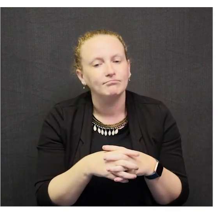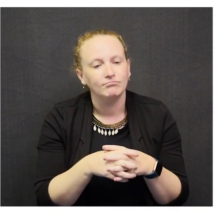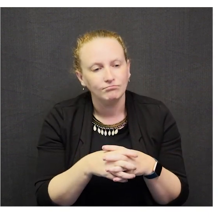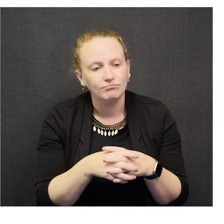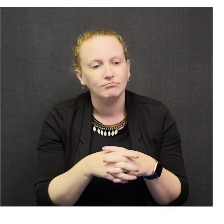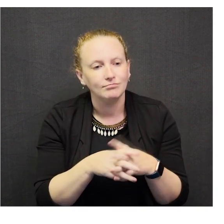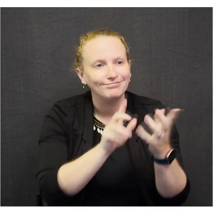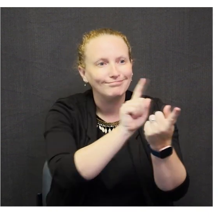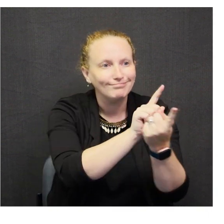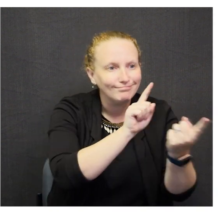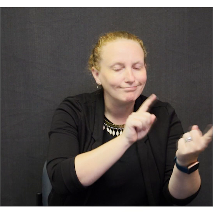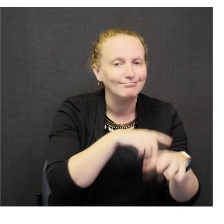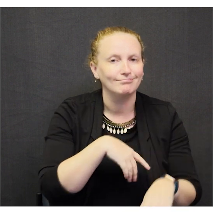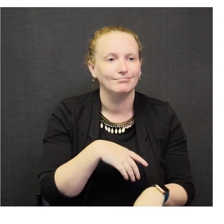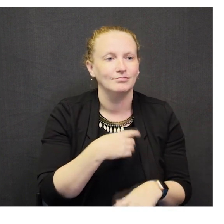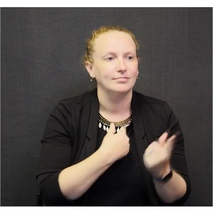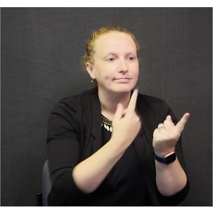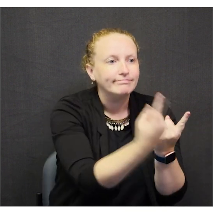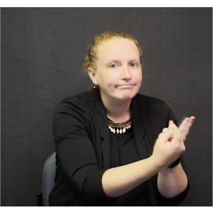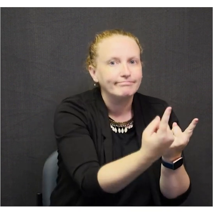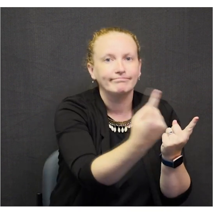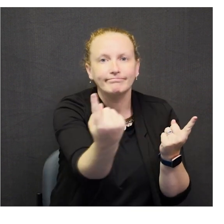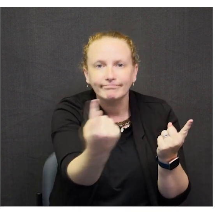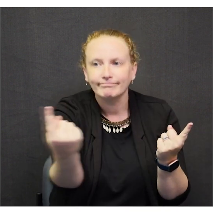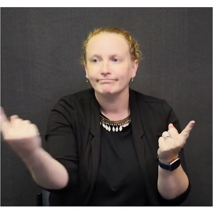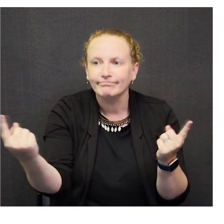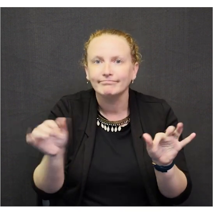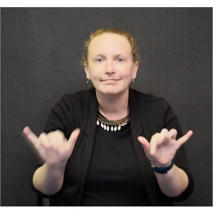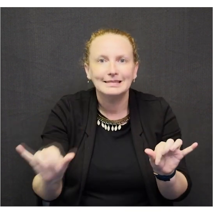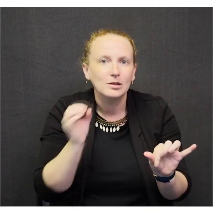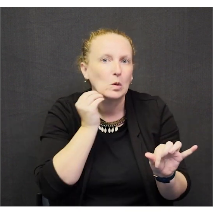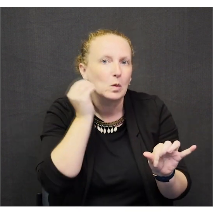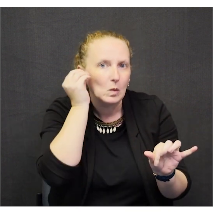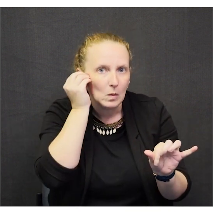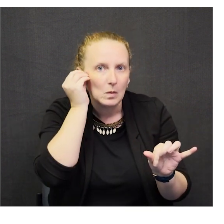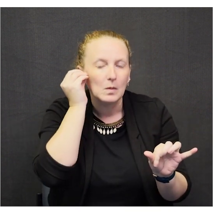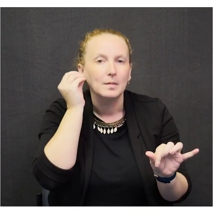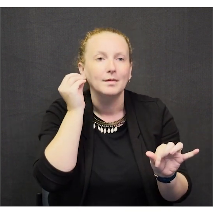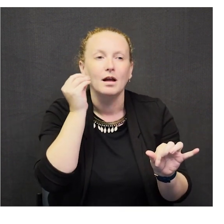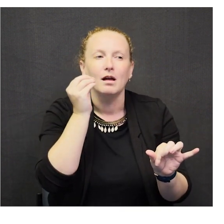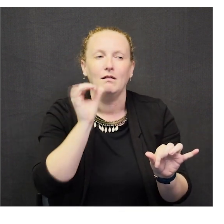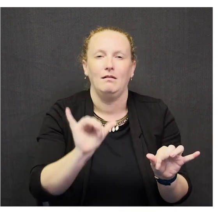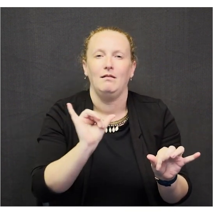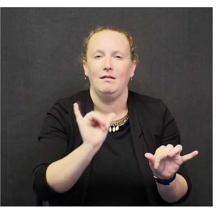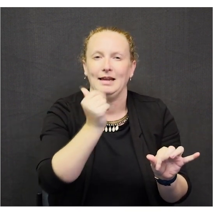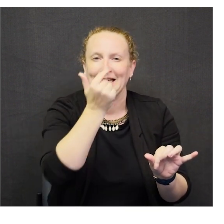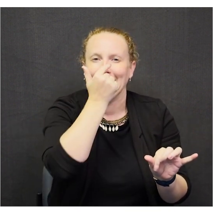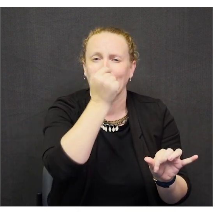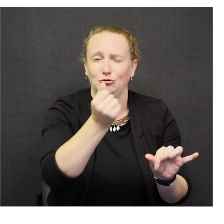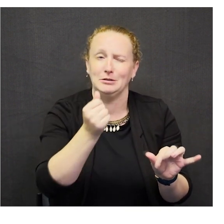know, isolation or staying at home actually, brought us closer together in a way by